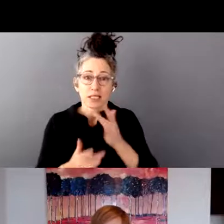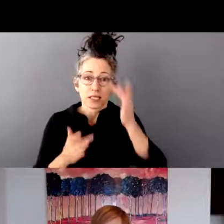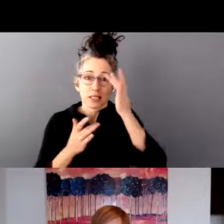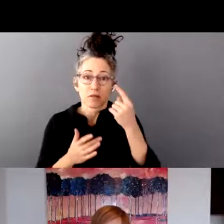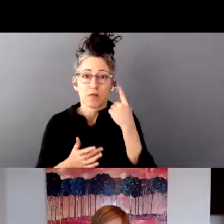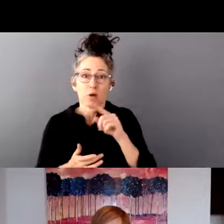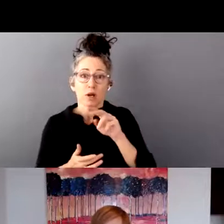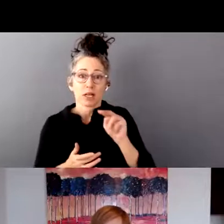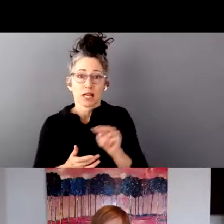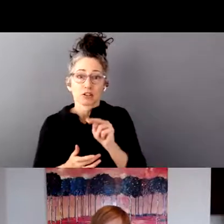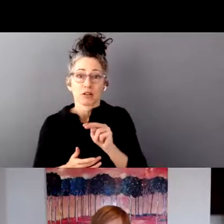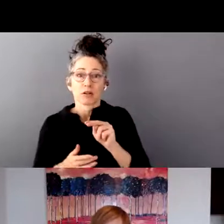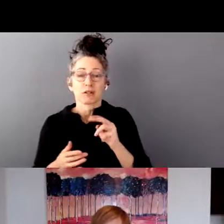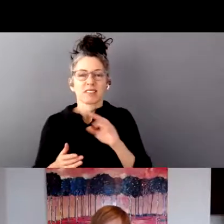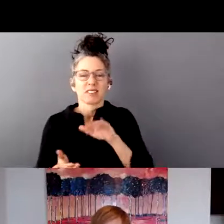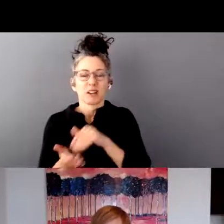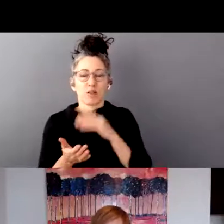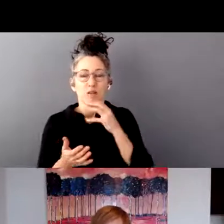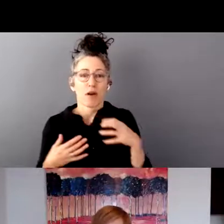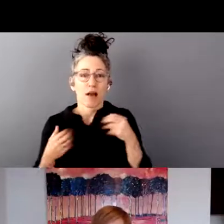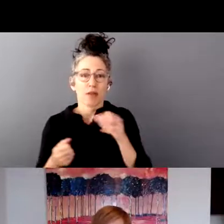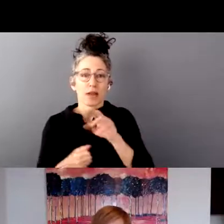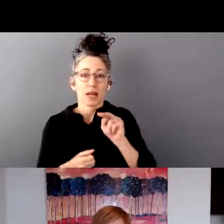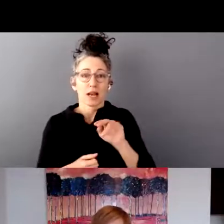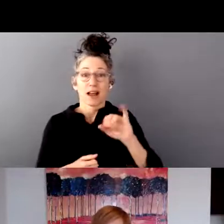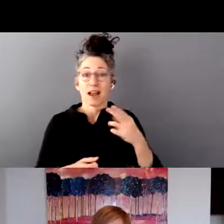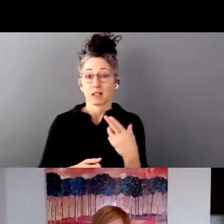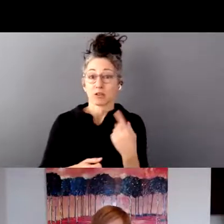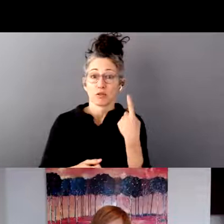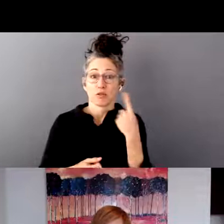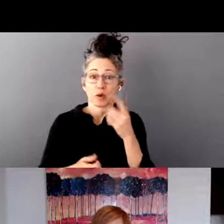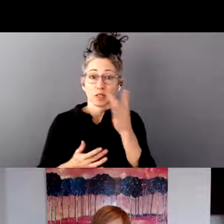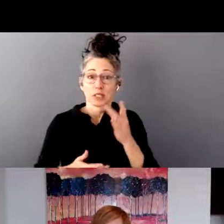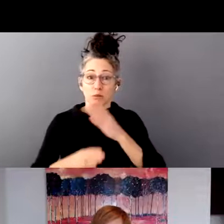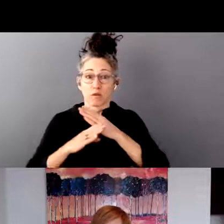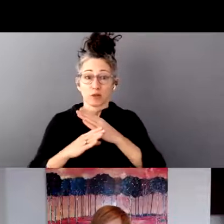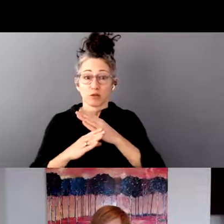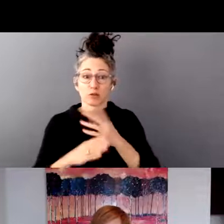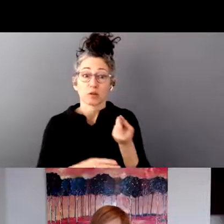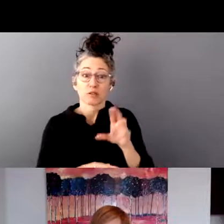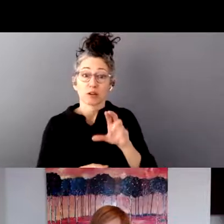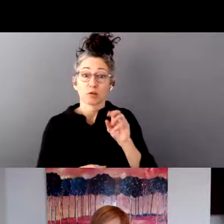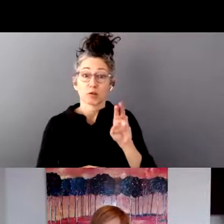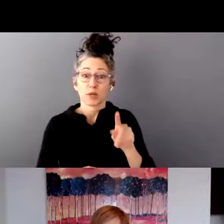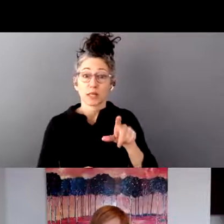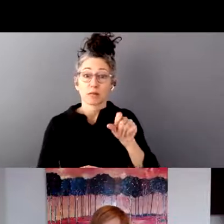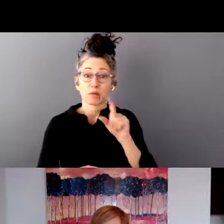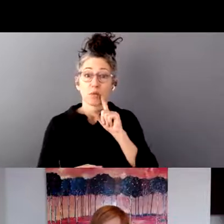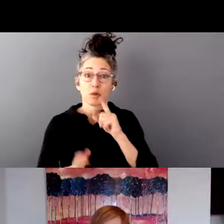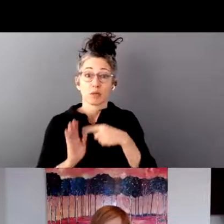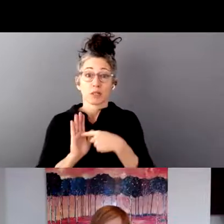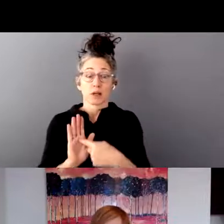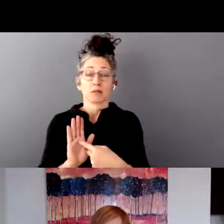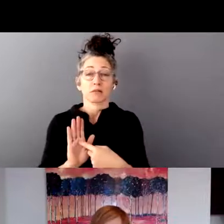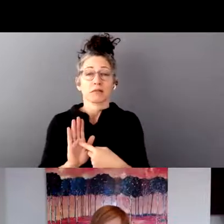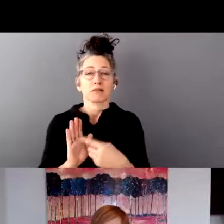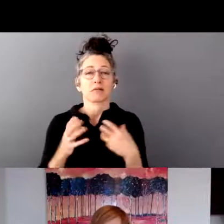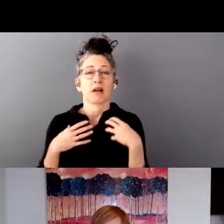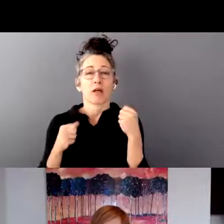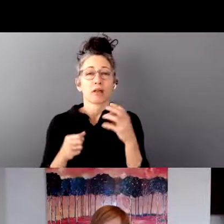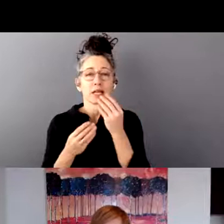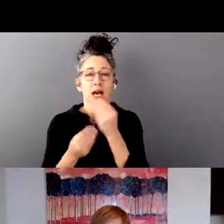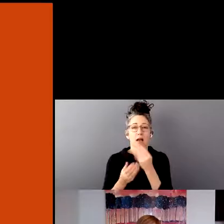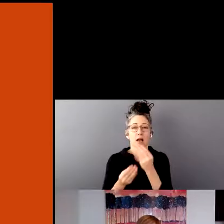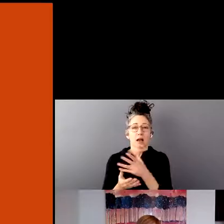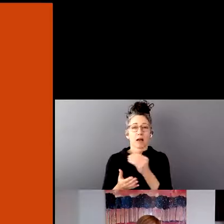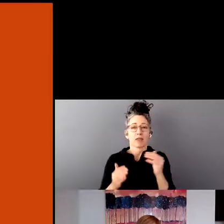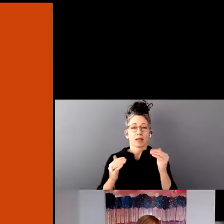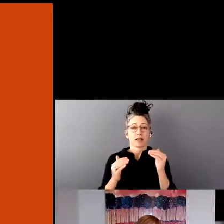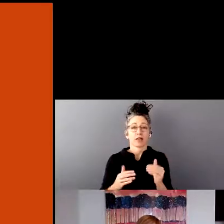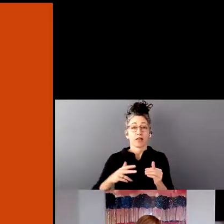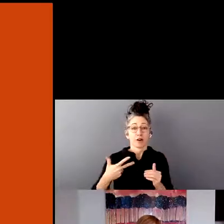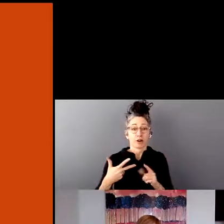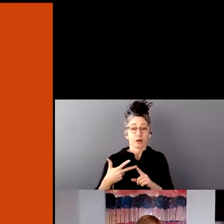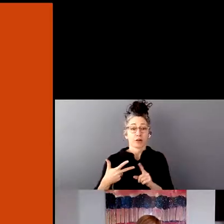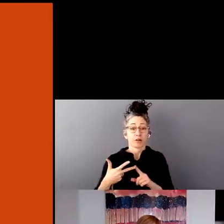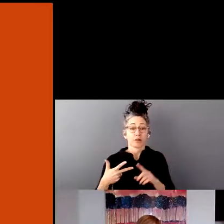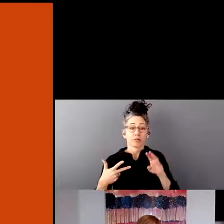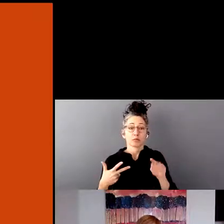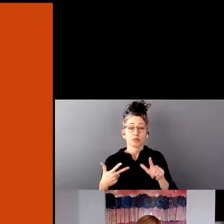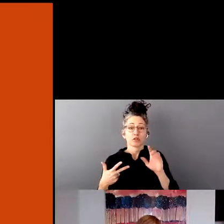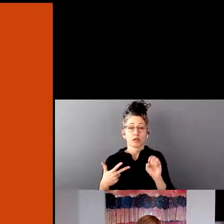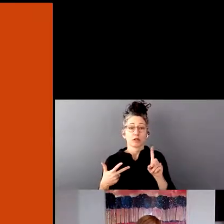Centers for Disease Control and prevention. Dr. Weeks will be presenting on health data. And following her, Michelle Dressner, a labor economist at the bureau of labor statistics. She will be presenting on the occupational requirement survey.